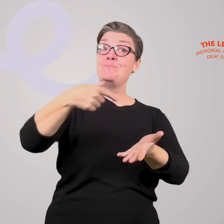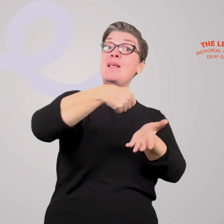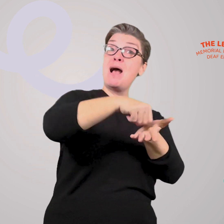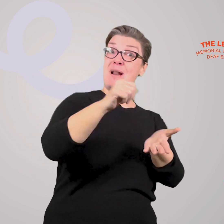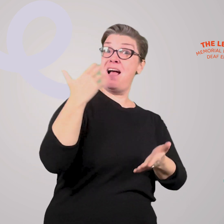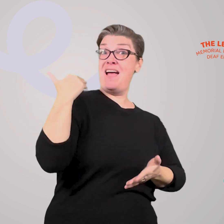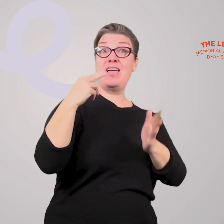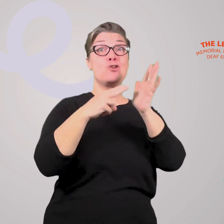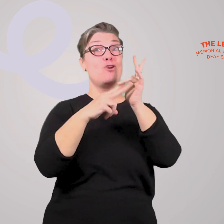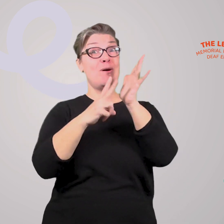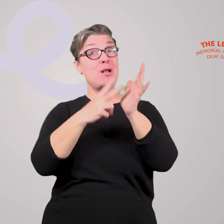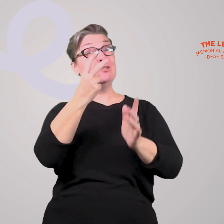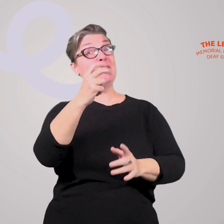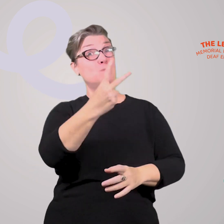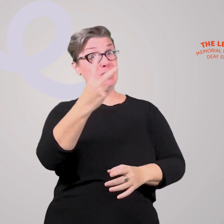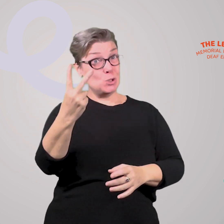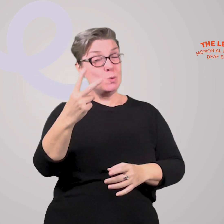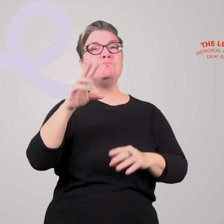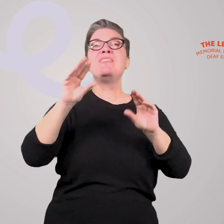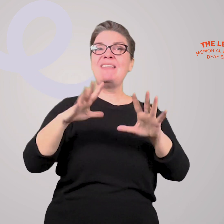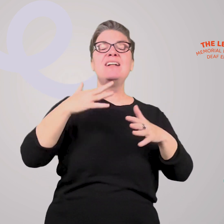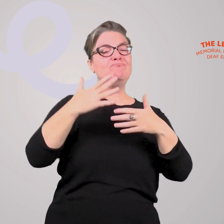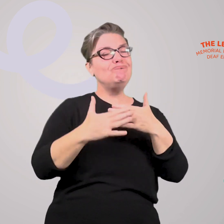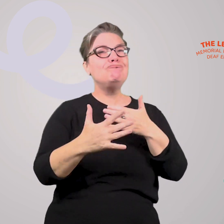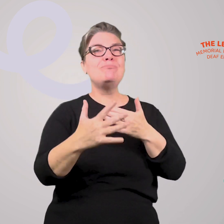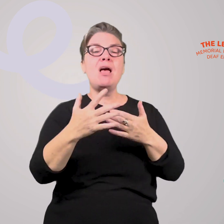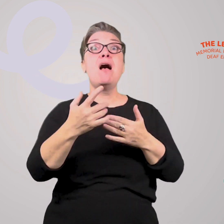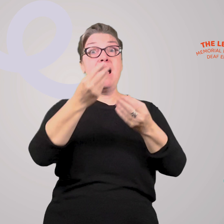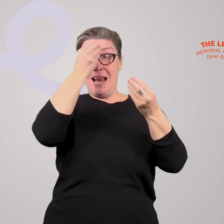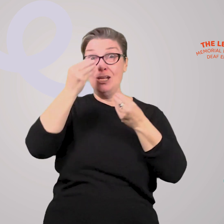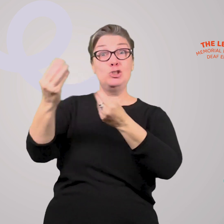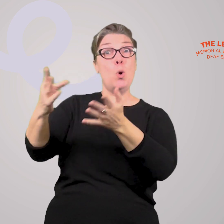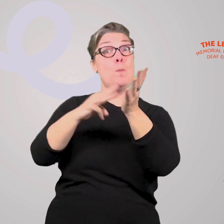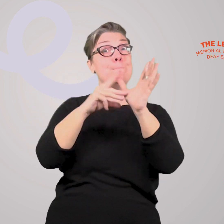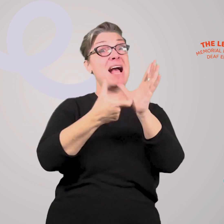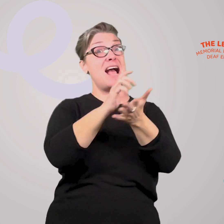They submitted an application in November 2022